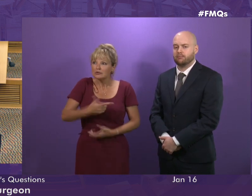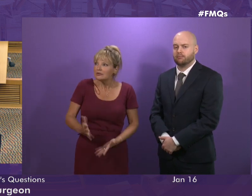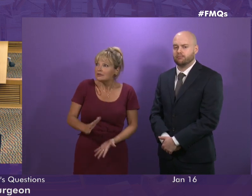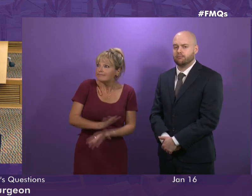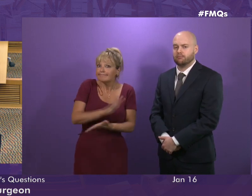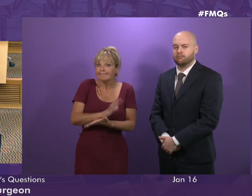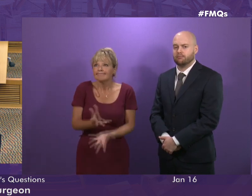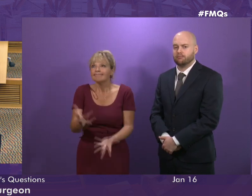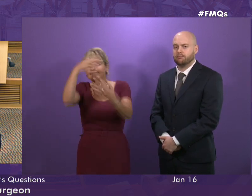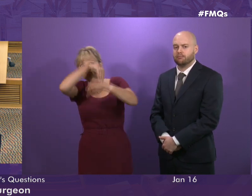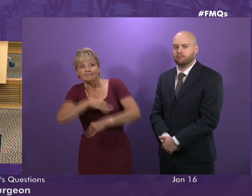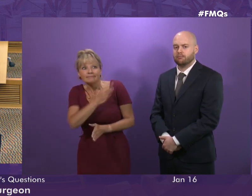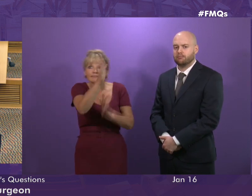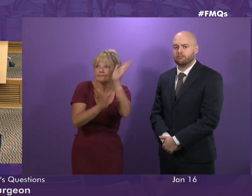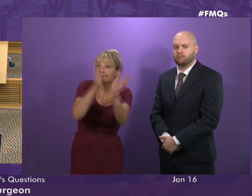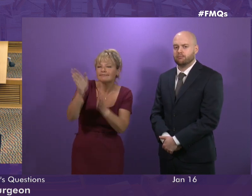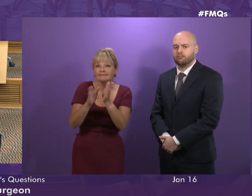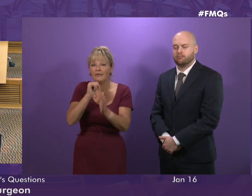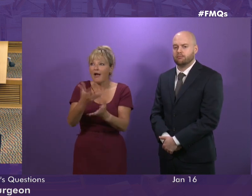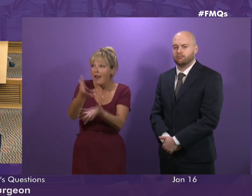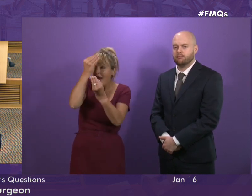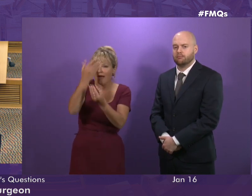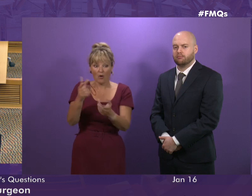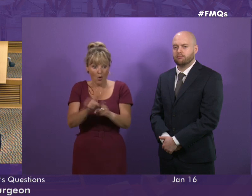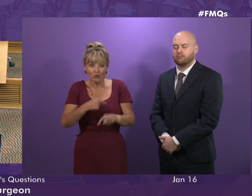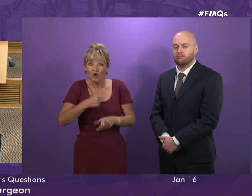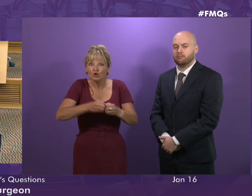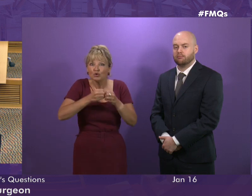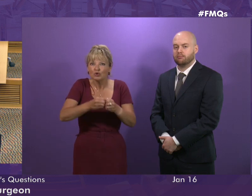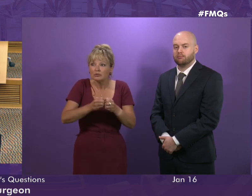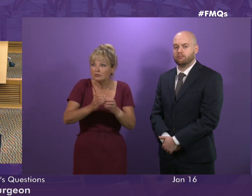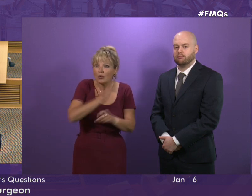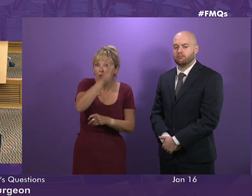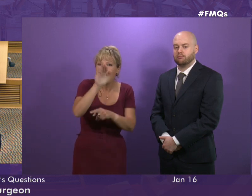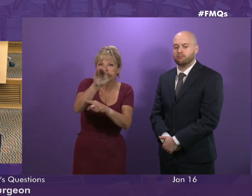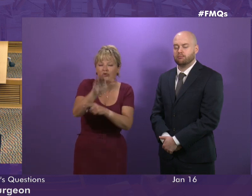for our students. The ability to study abroad, learn about new cultures, develop self-confidence